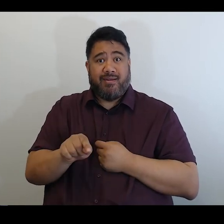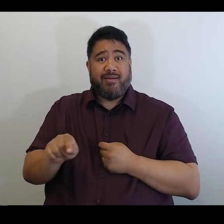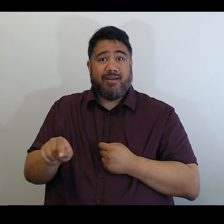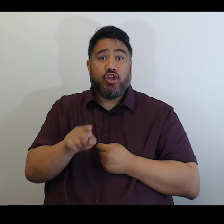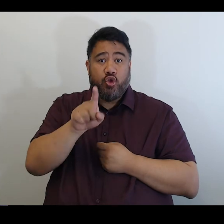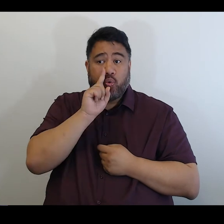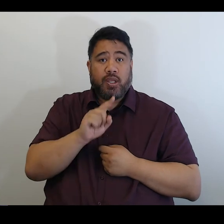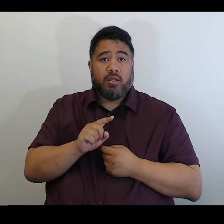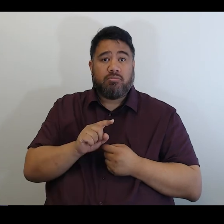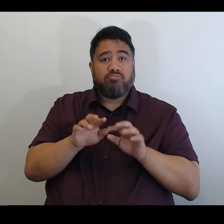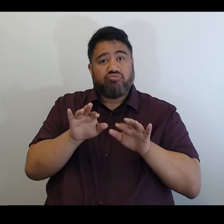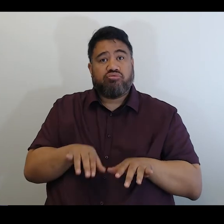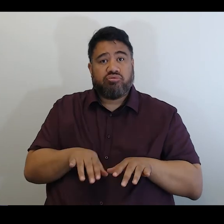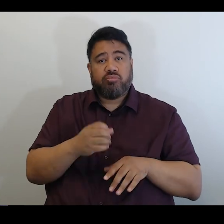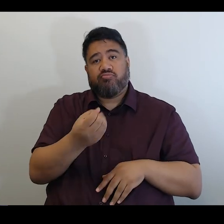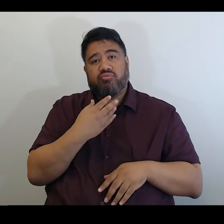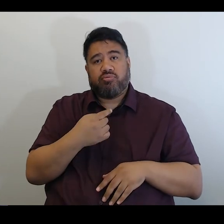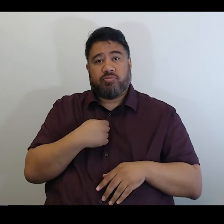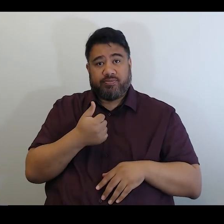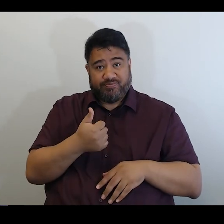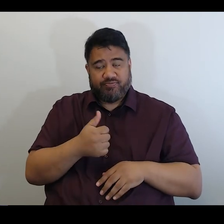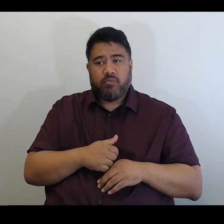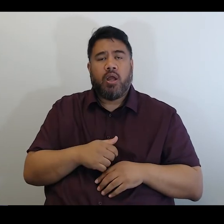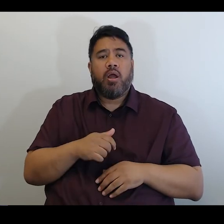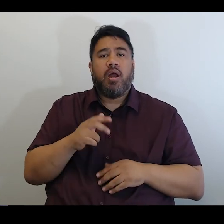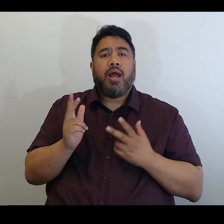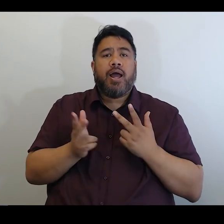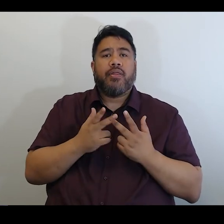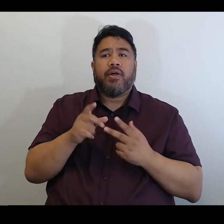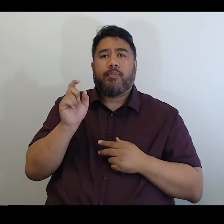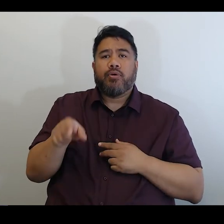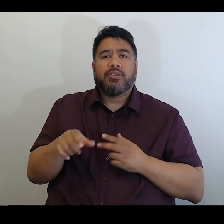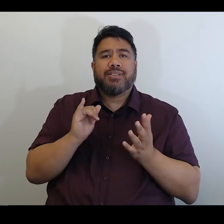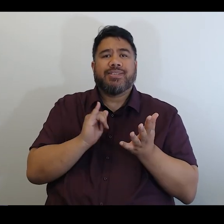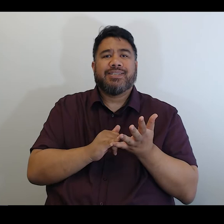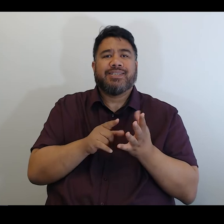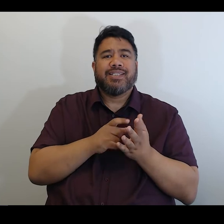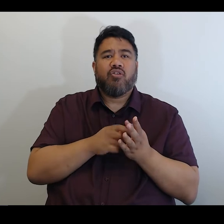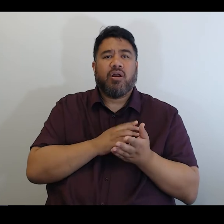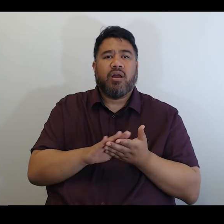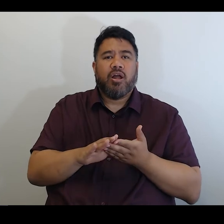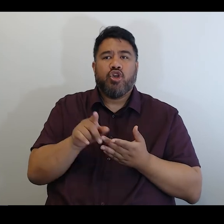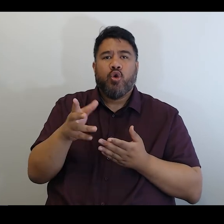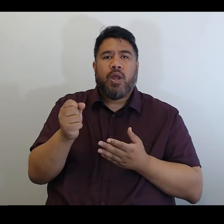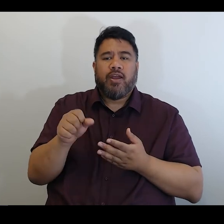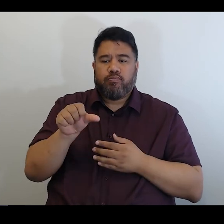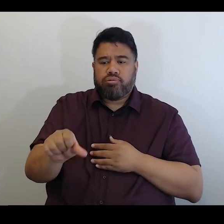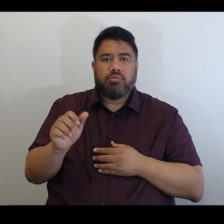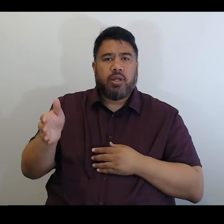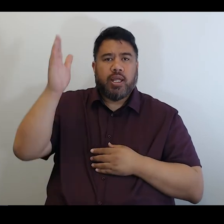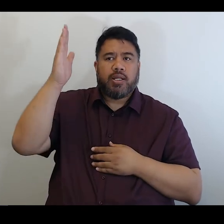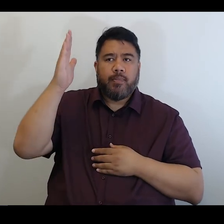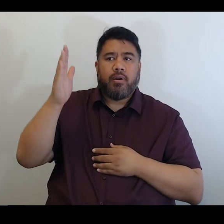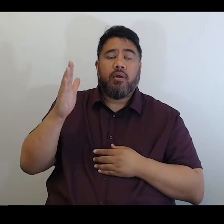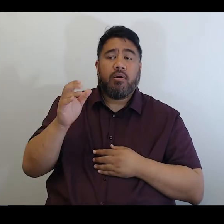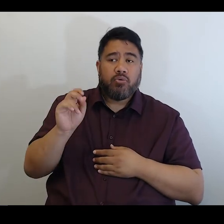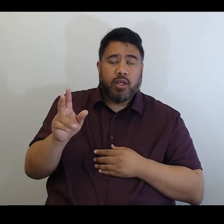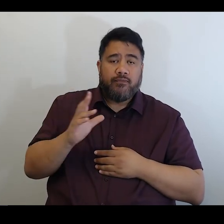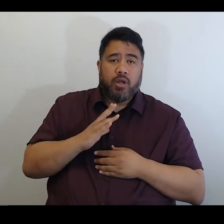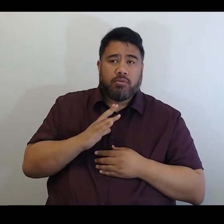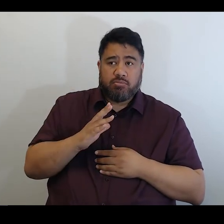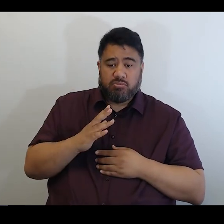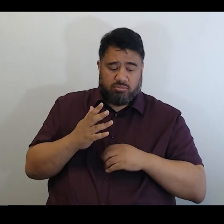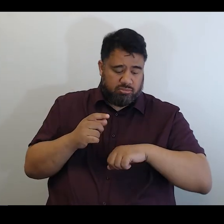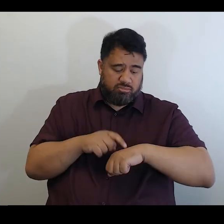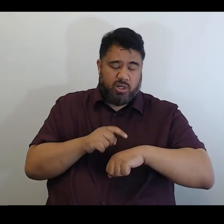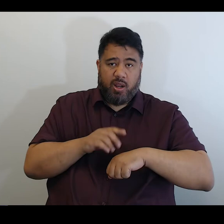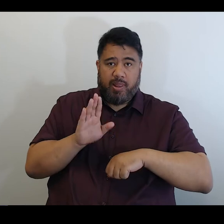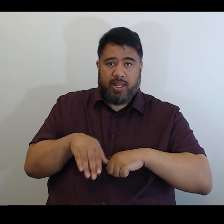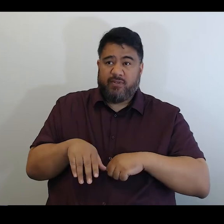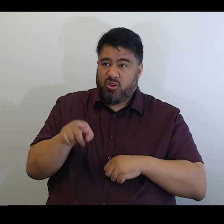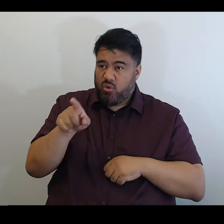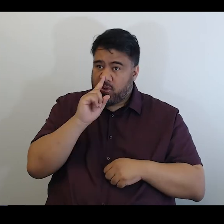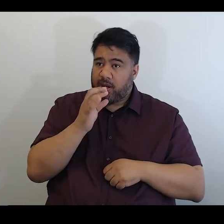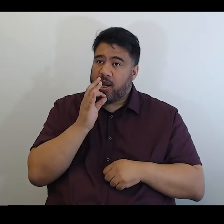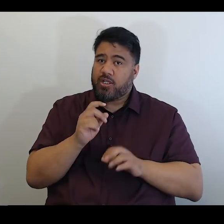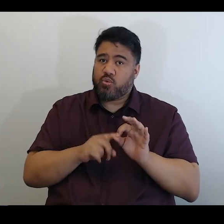I'm just aware Sarah you're the only other one who had the electronic hand up. So if I can just invite you in the last few minutes we have to ask your question to Paula.